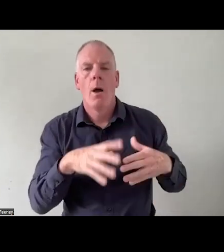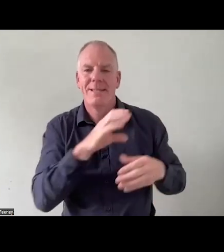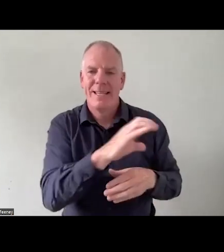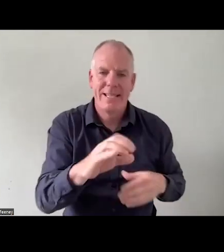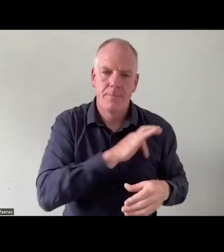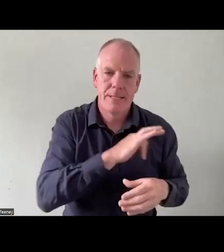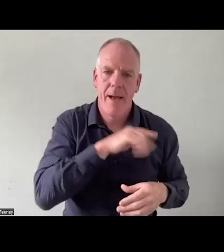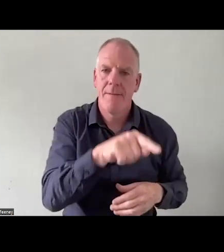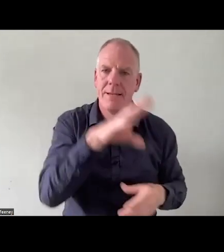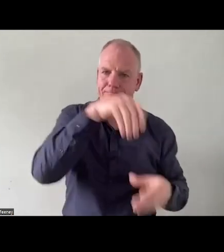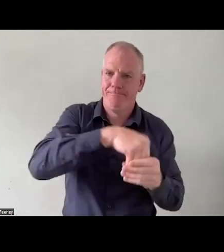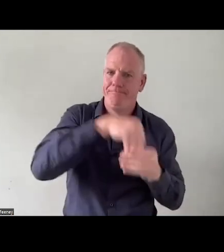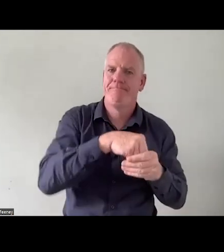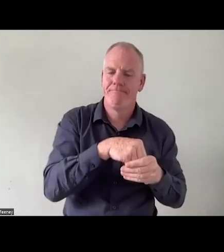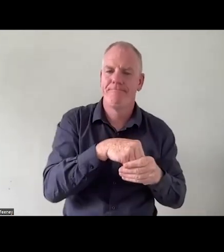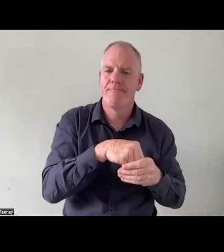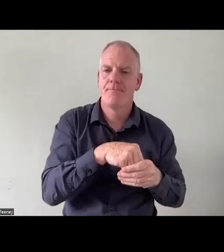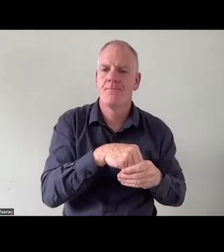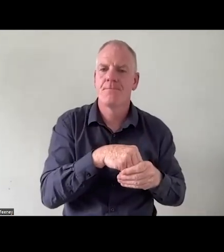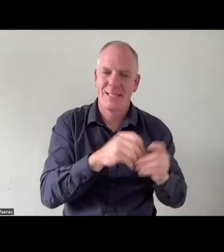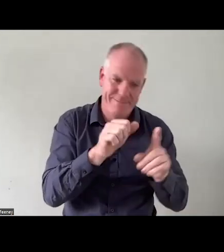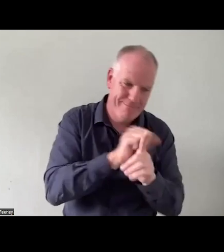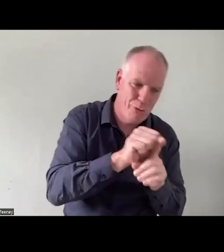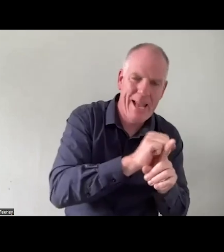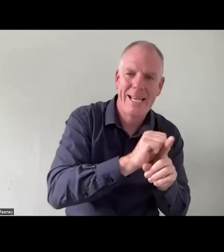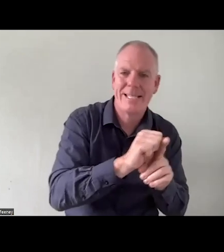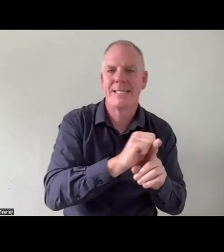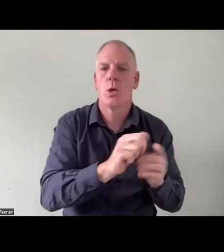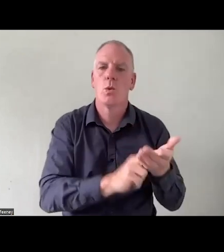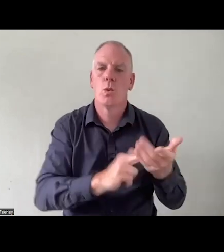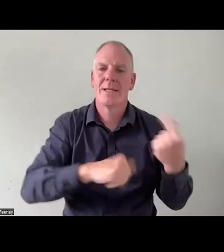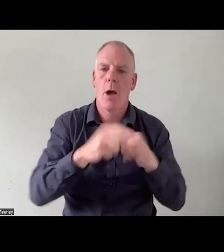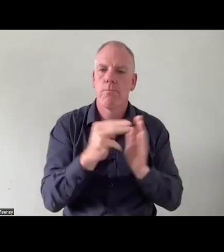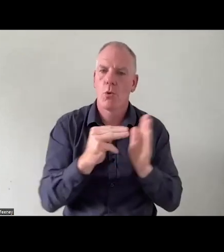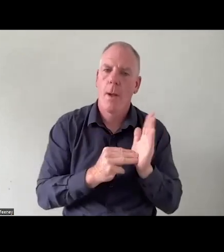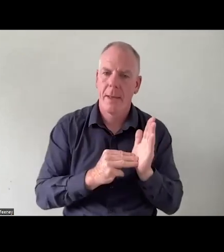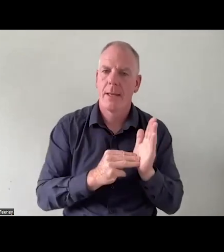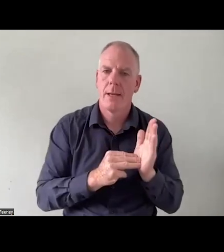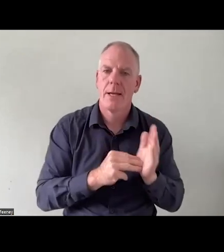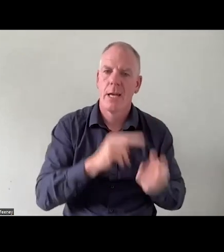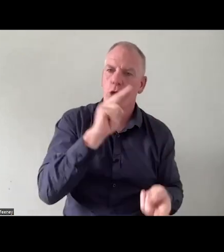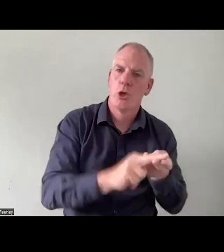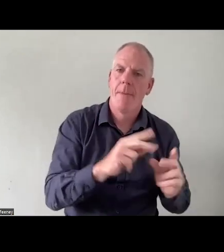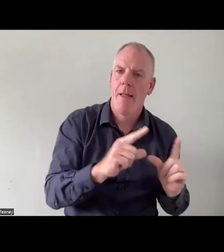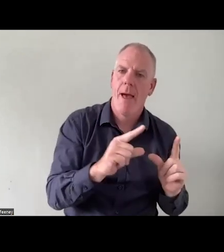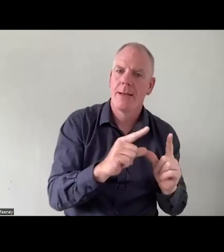in-house captioners, if you like, train themselves, use our software with cheaper licences and smaller displays.